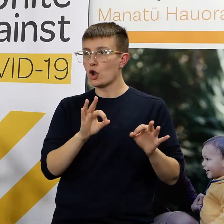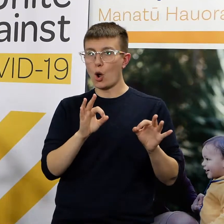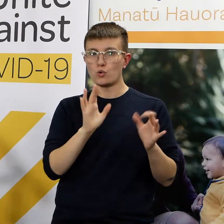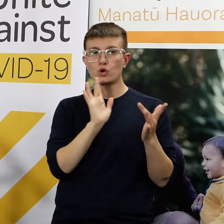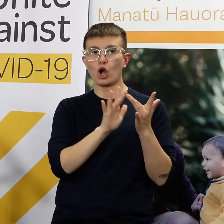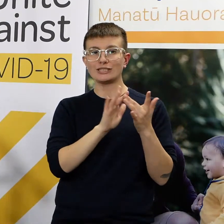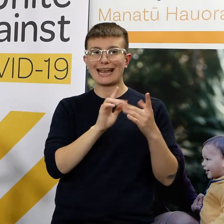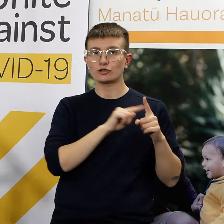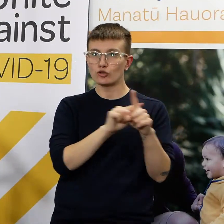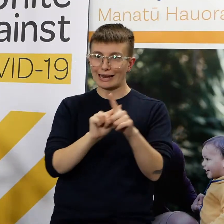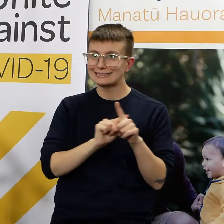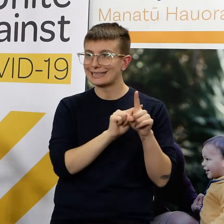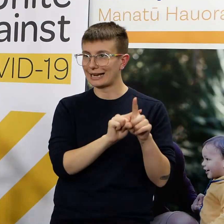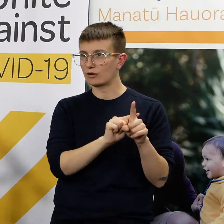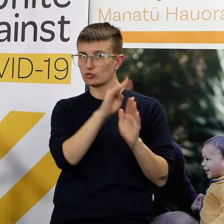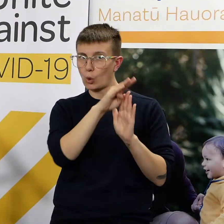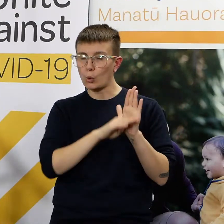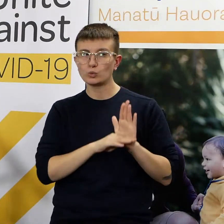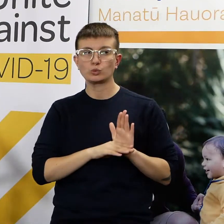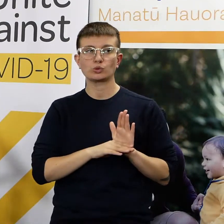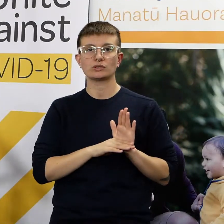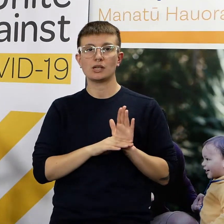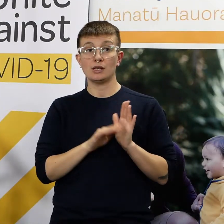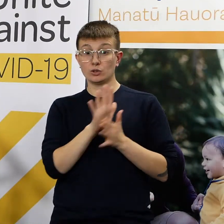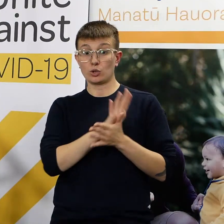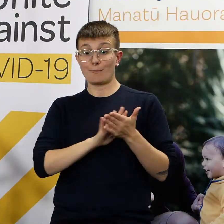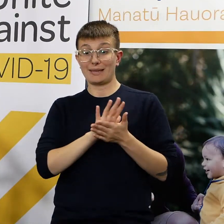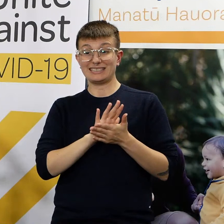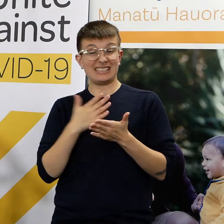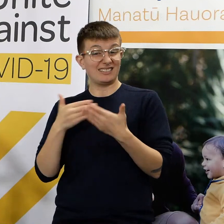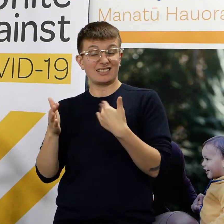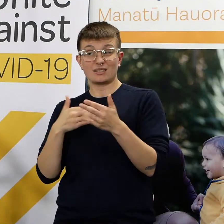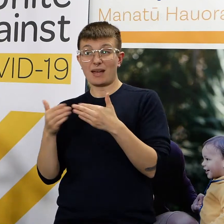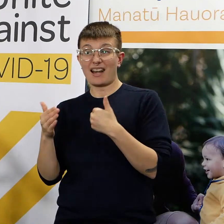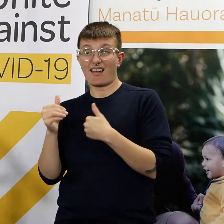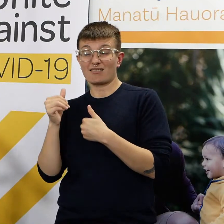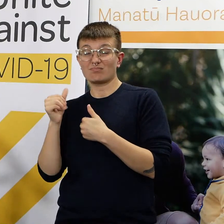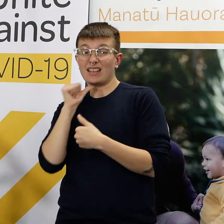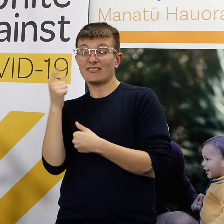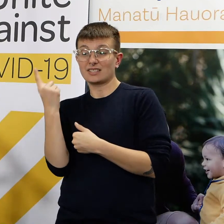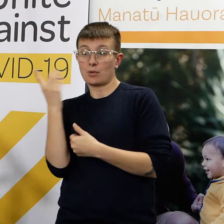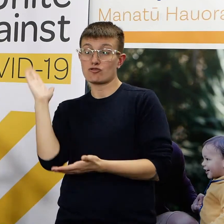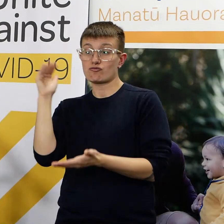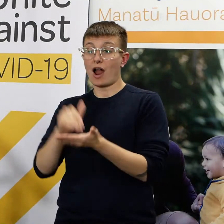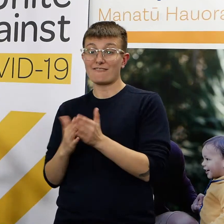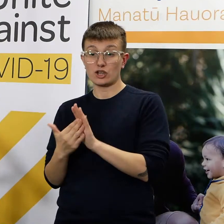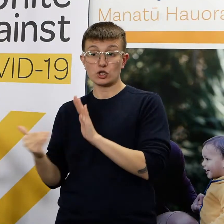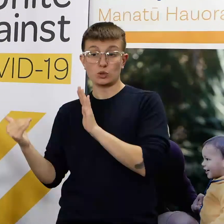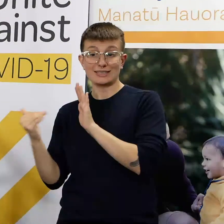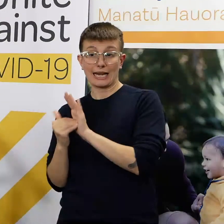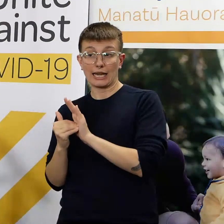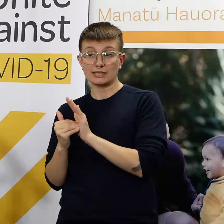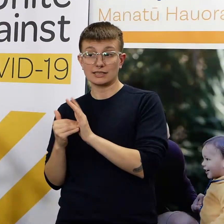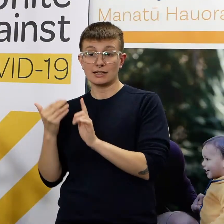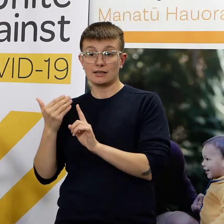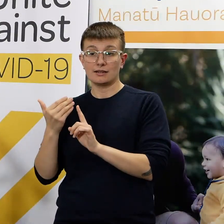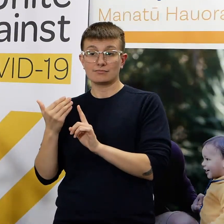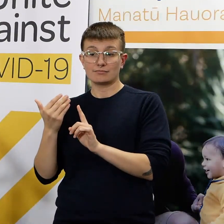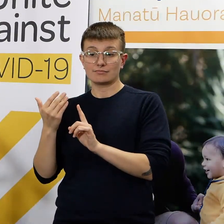they came into the country if they are still within that 14 day period should not be able to attend a funeral. So if there is a specific case then I'm